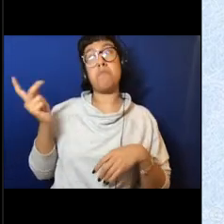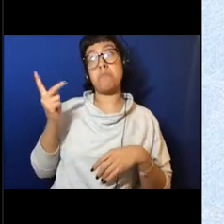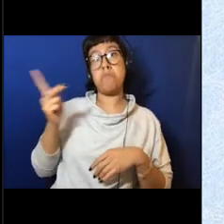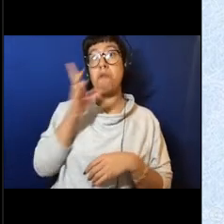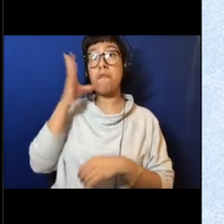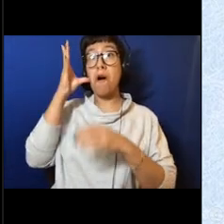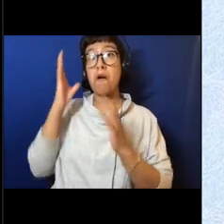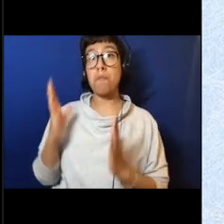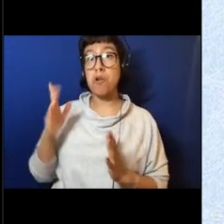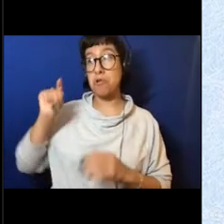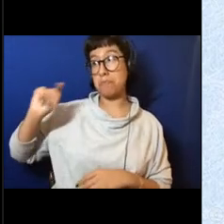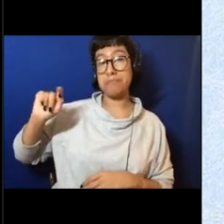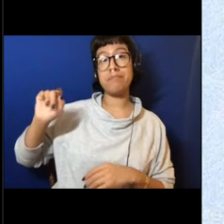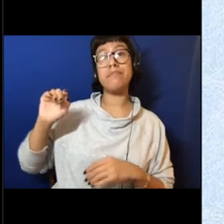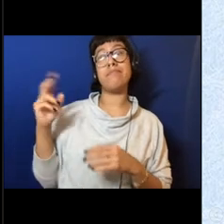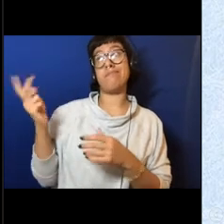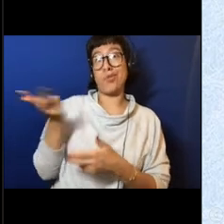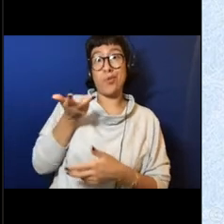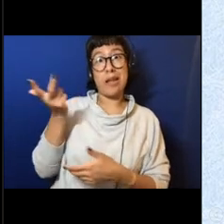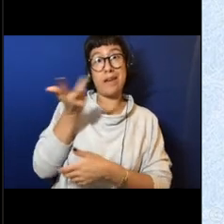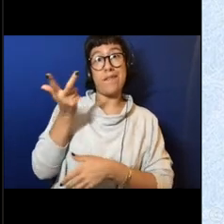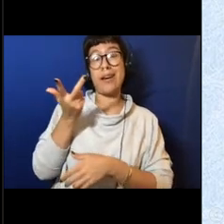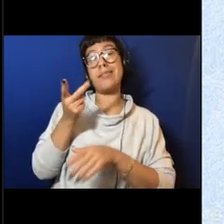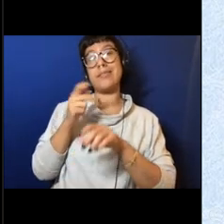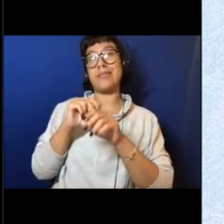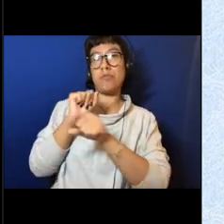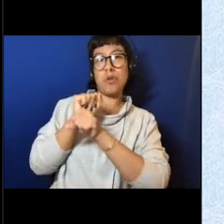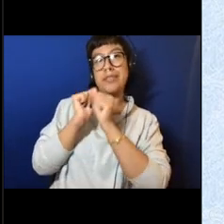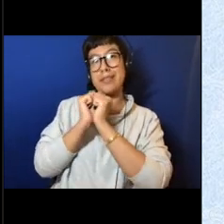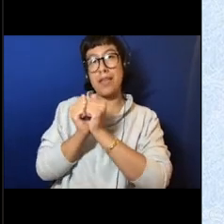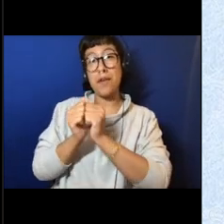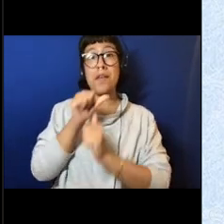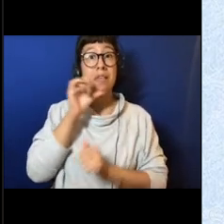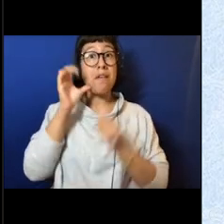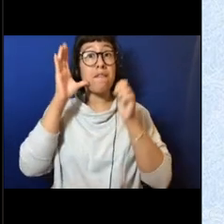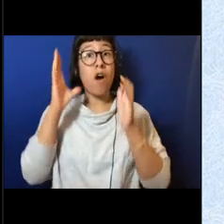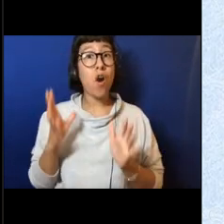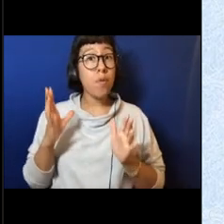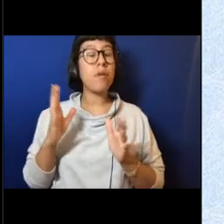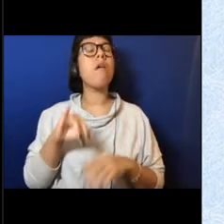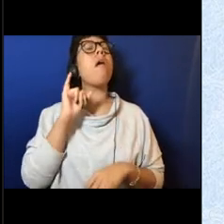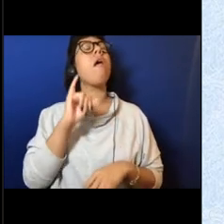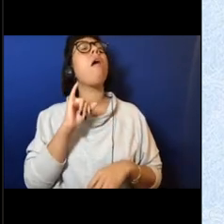So we're working together to answer this question. And then this farmer will use this information to know